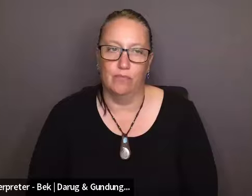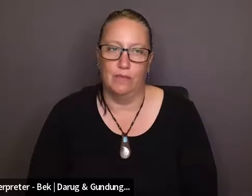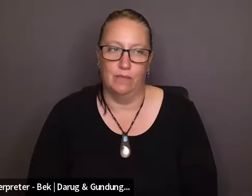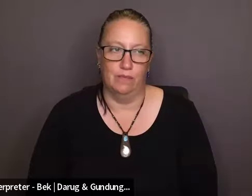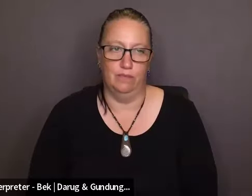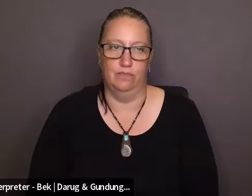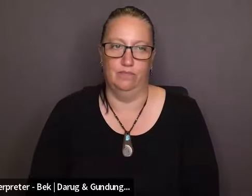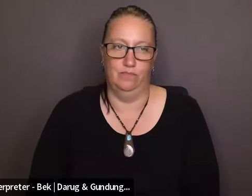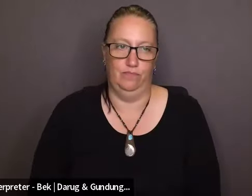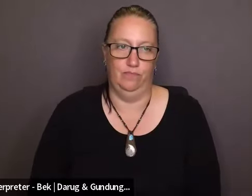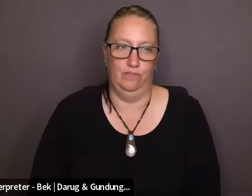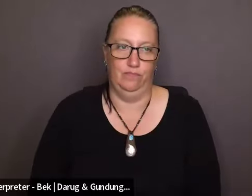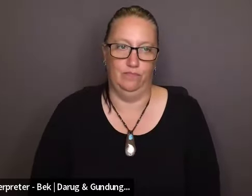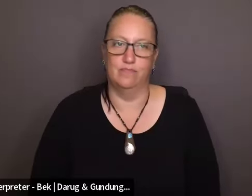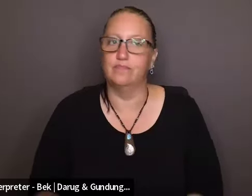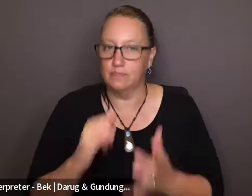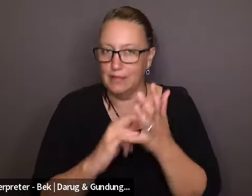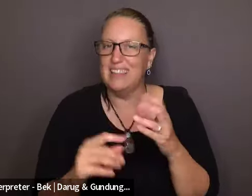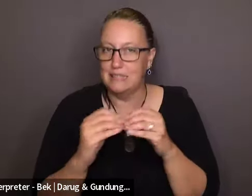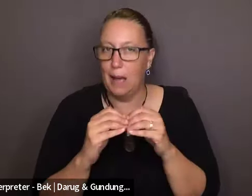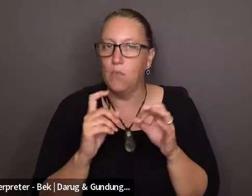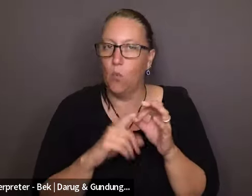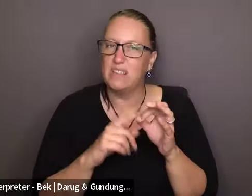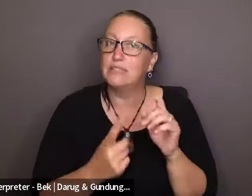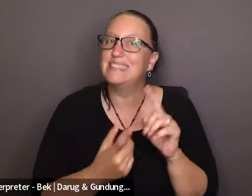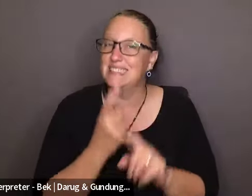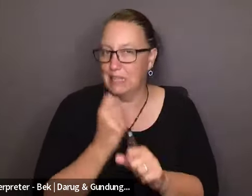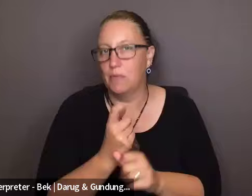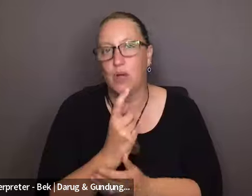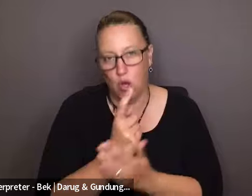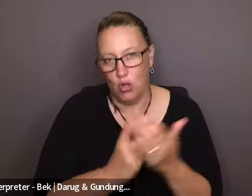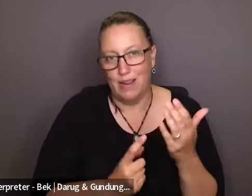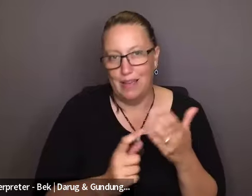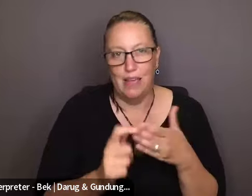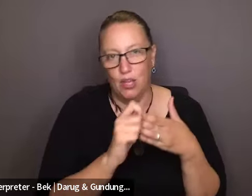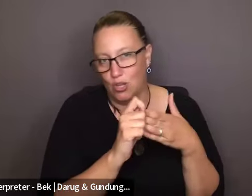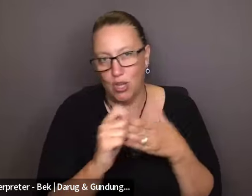with or researching, that's where it gets a bit harder.